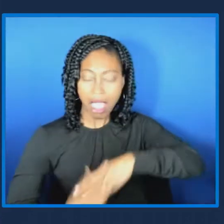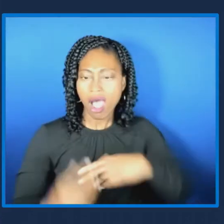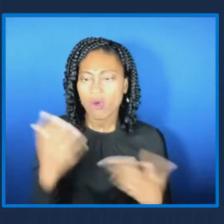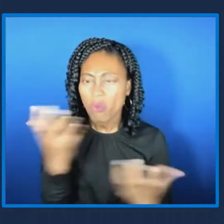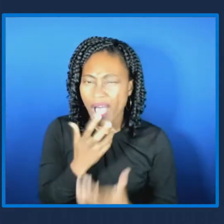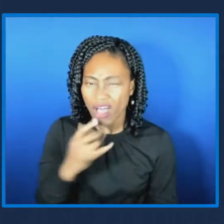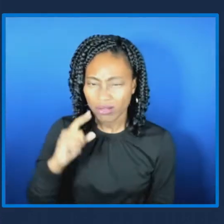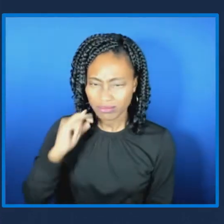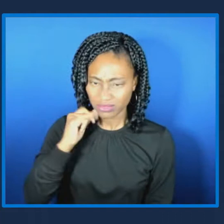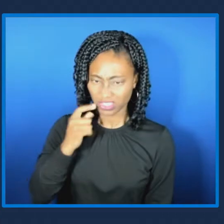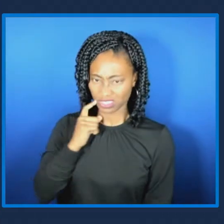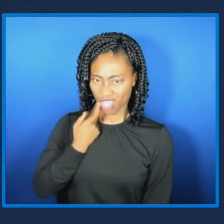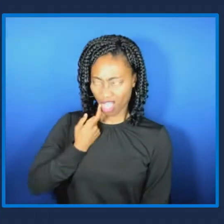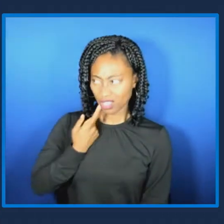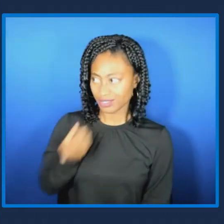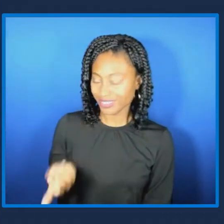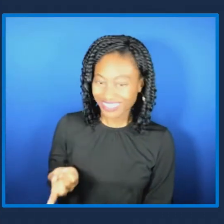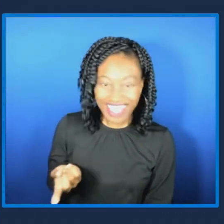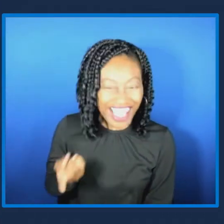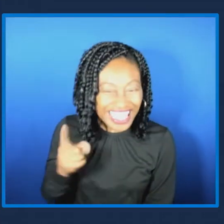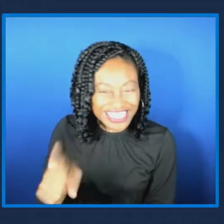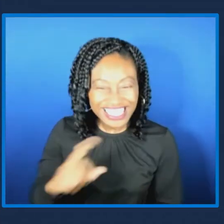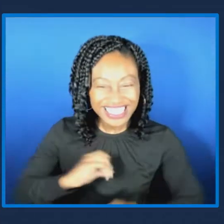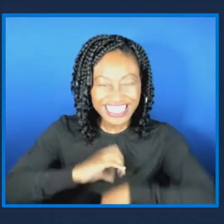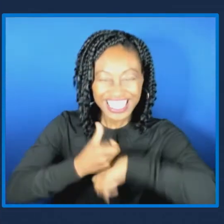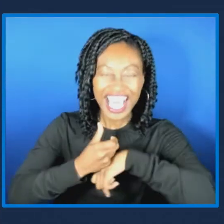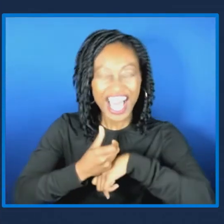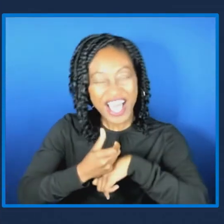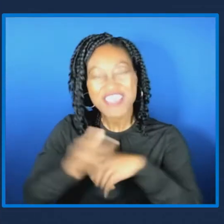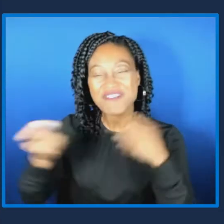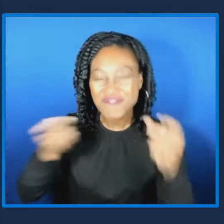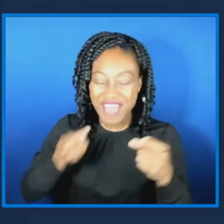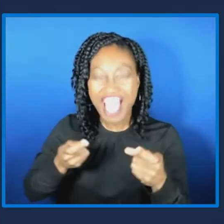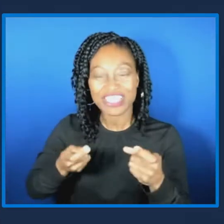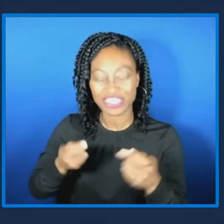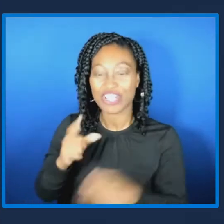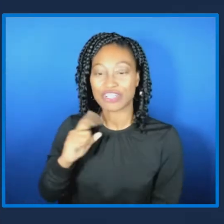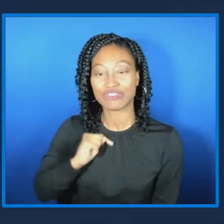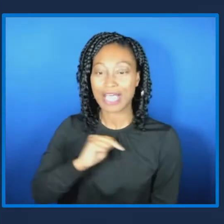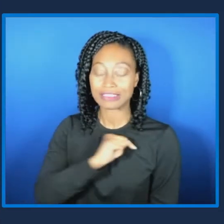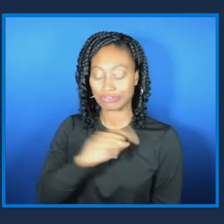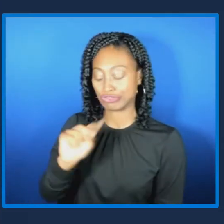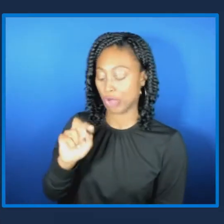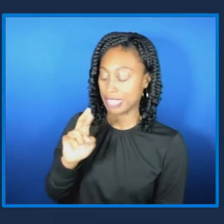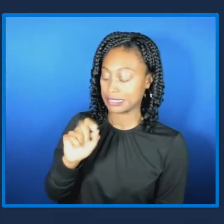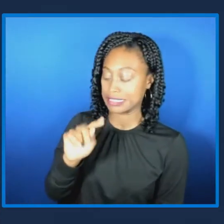She is the founder and managing trustee of This-Ability, which is a social enterprise that focuses